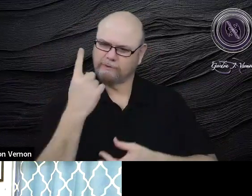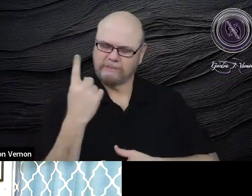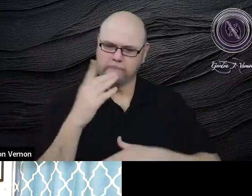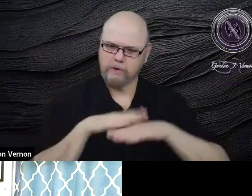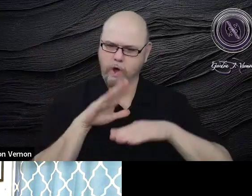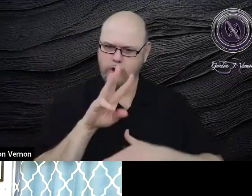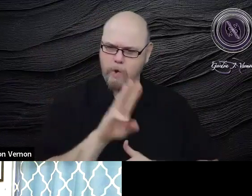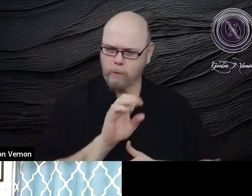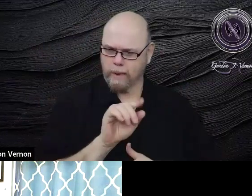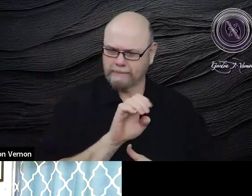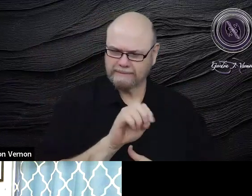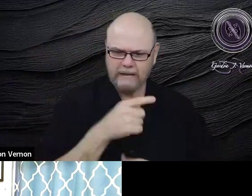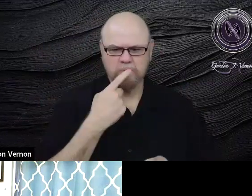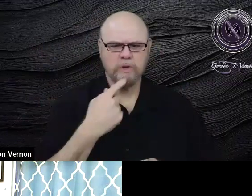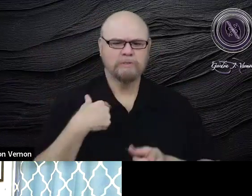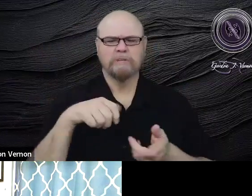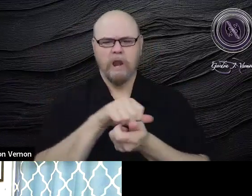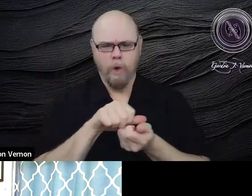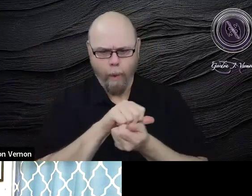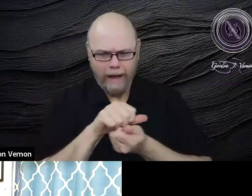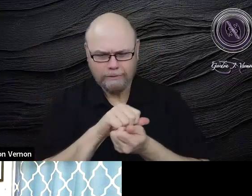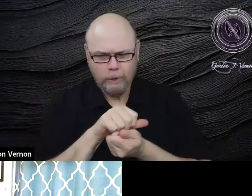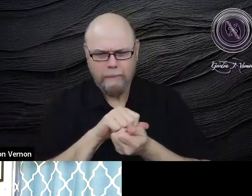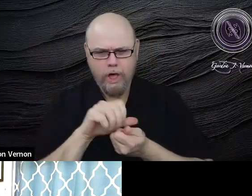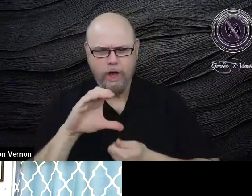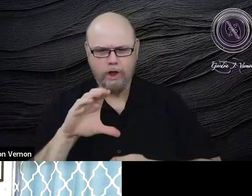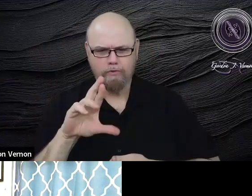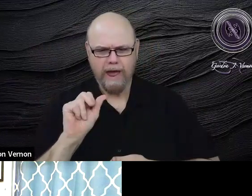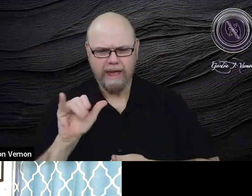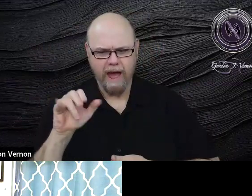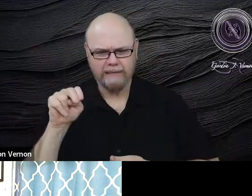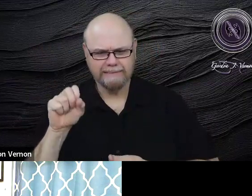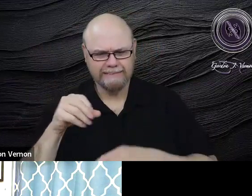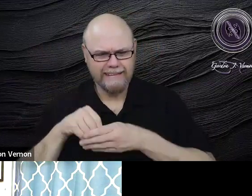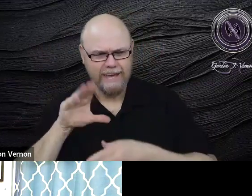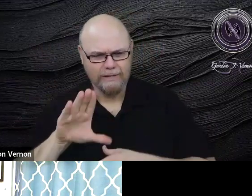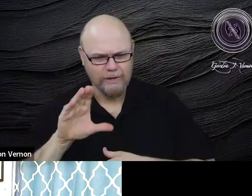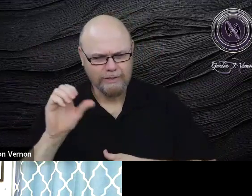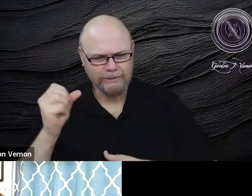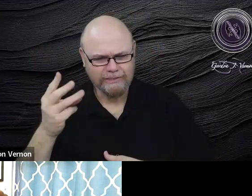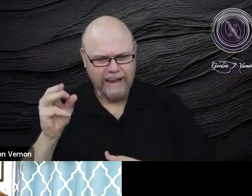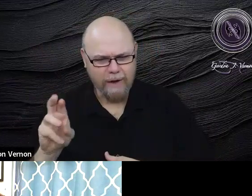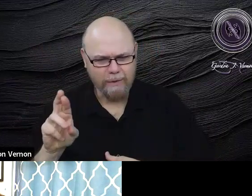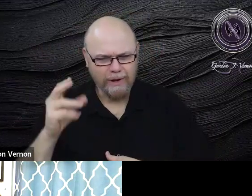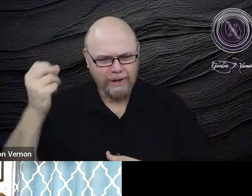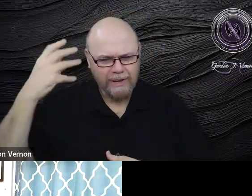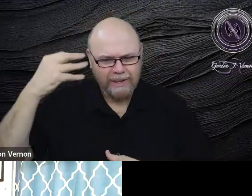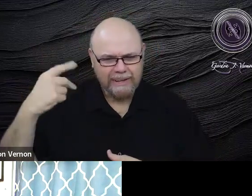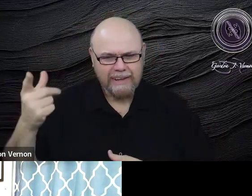participants had to attend to spoken digits presented